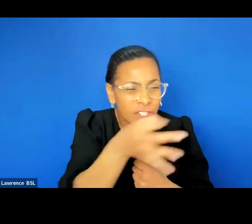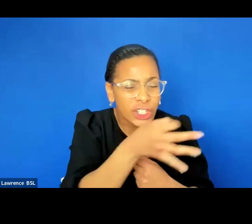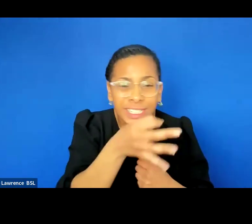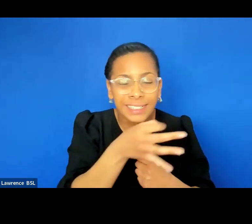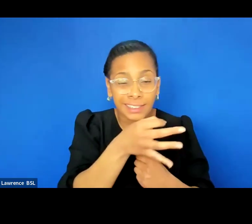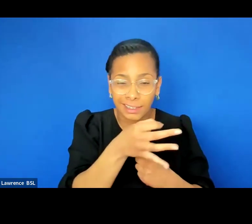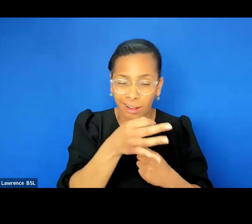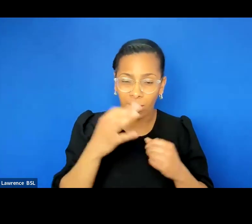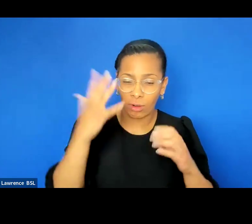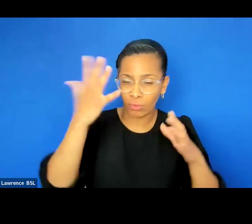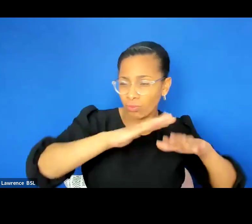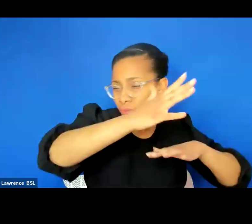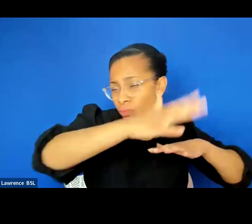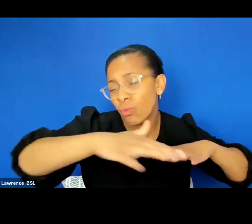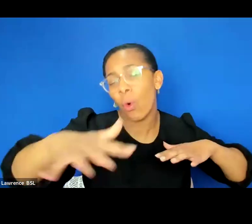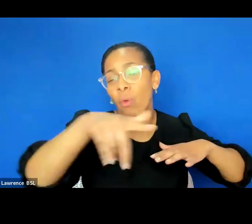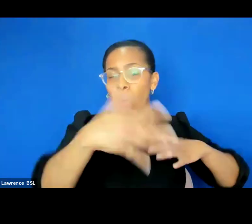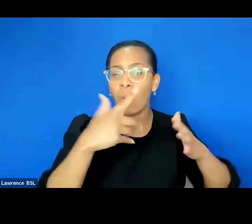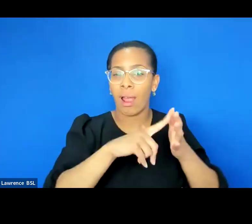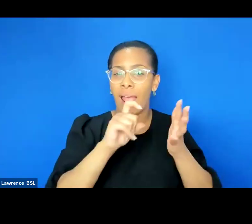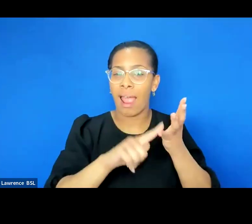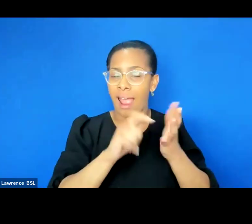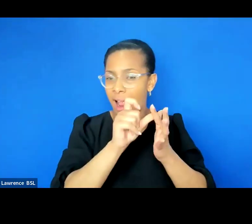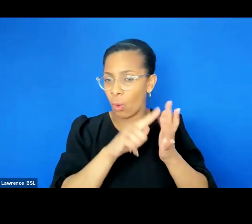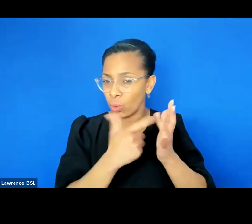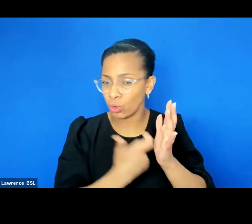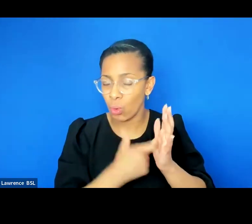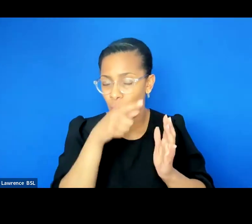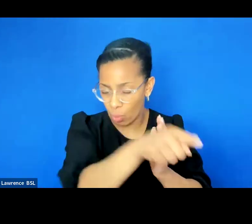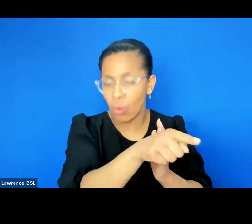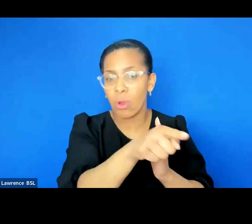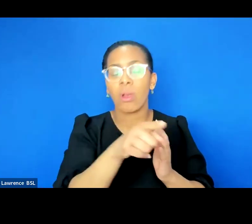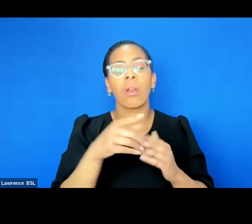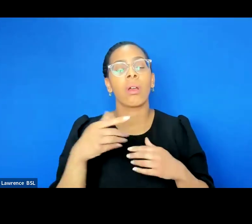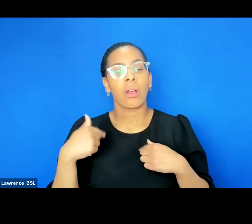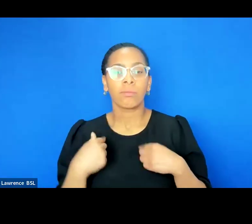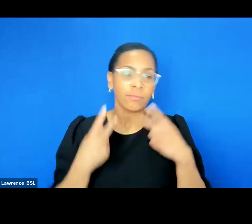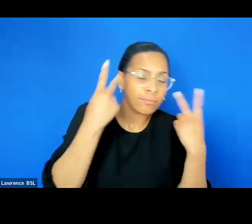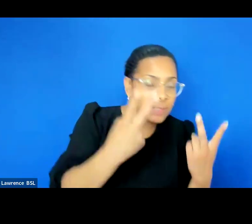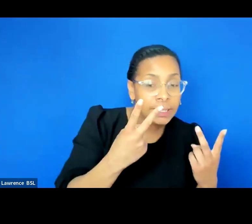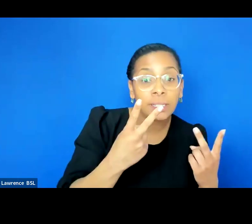So I was going back to Ecuador. Remember, I'd done an academic exchange there. Oh, funny aside. I'd actually applied to work in